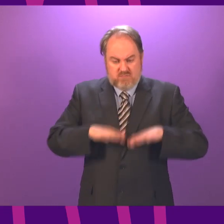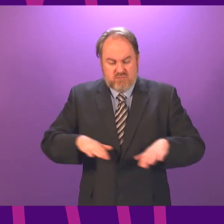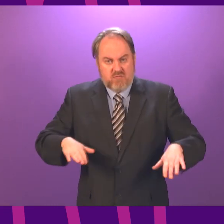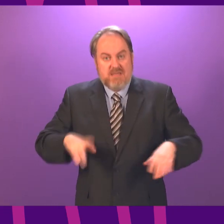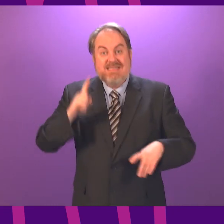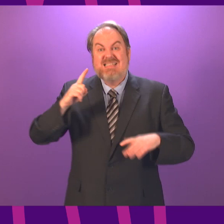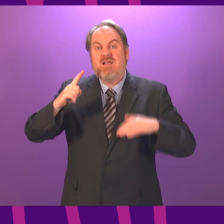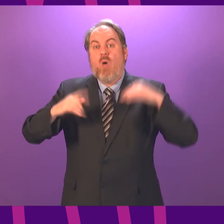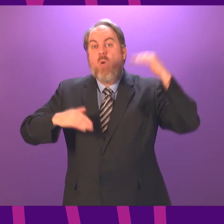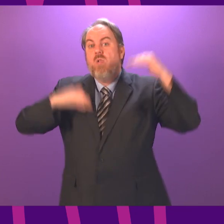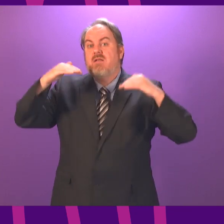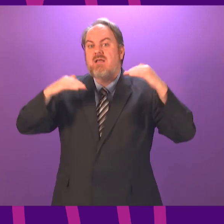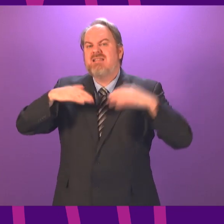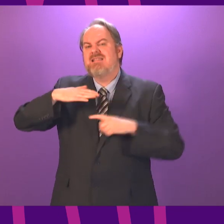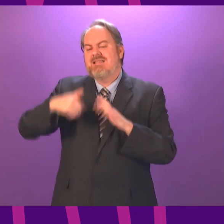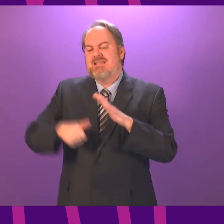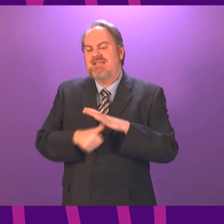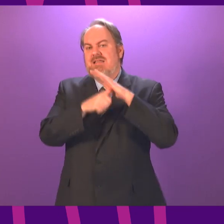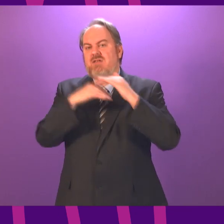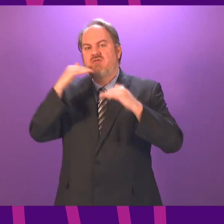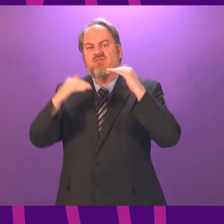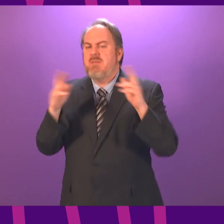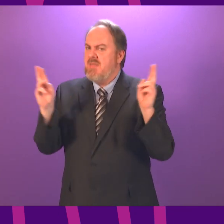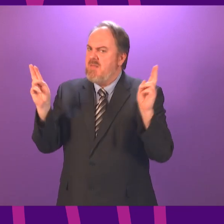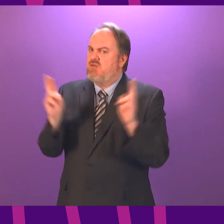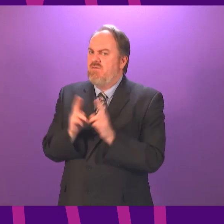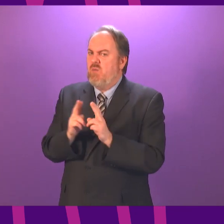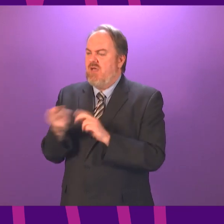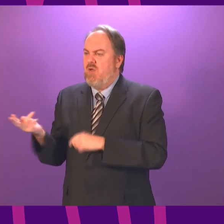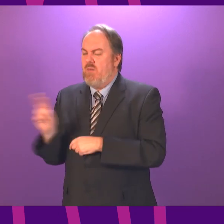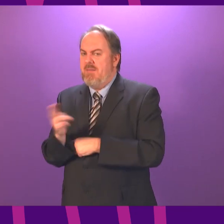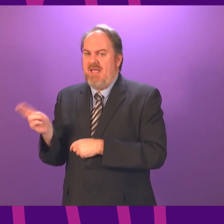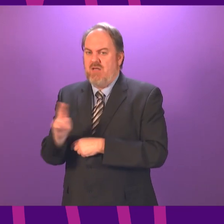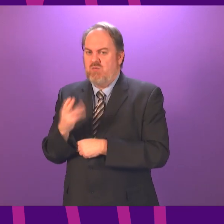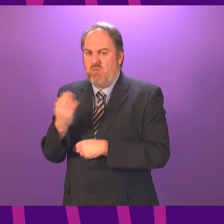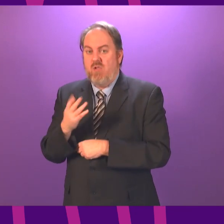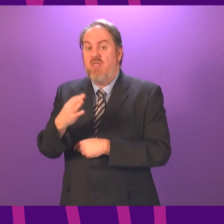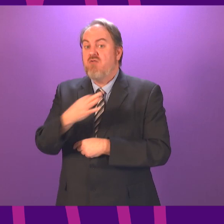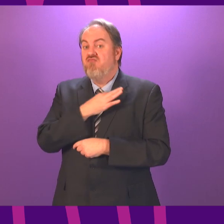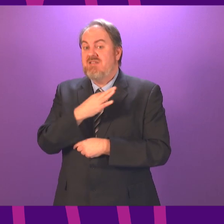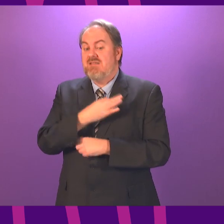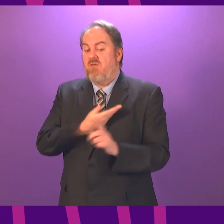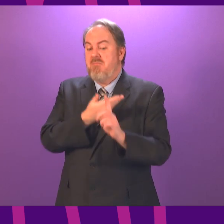numbers of pupils there, and we know that the risk of transmission is much lower when